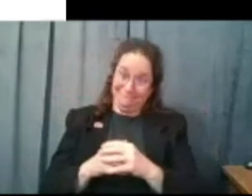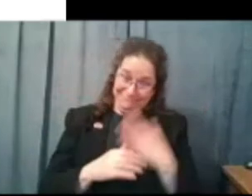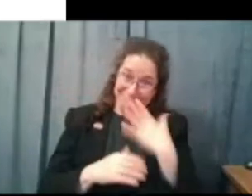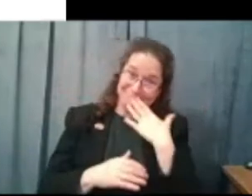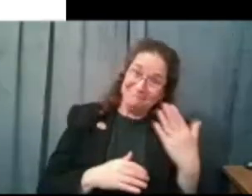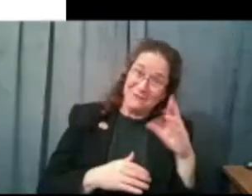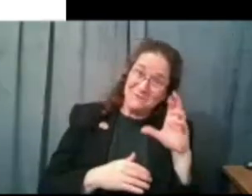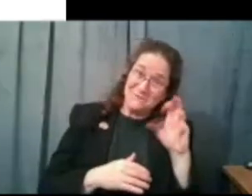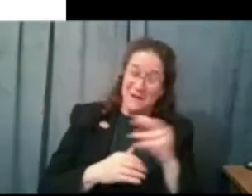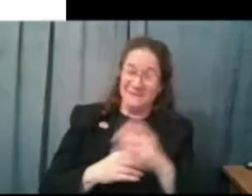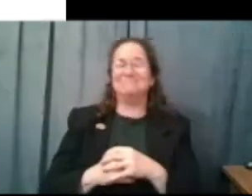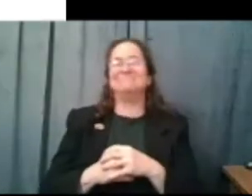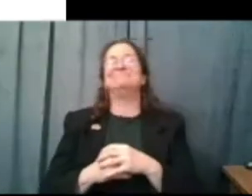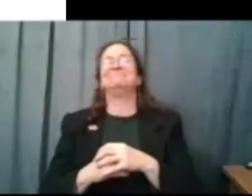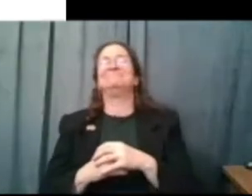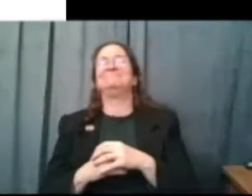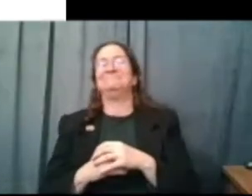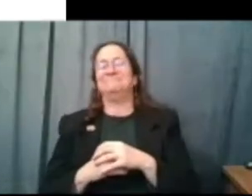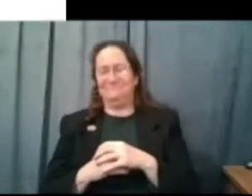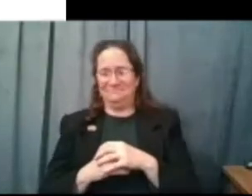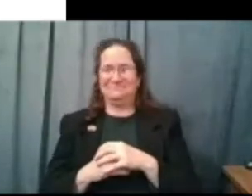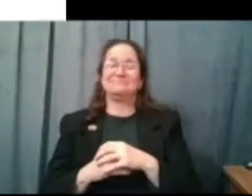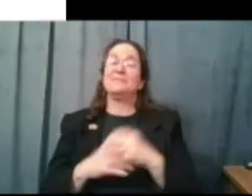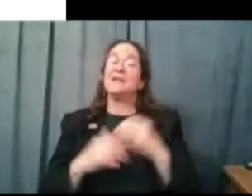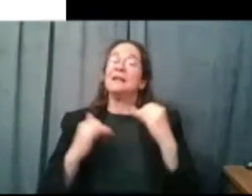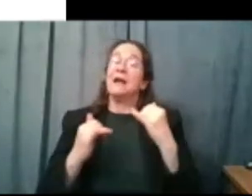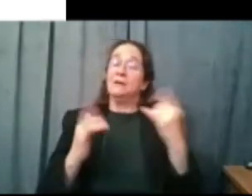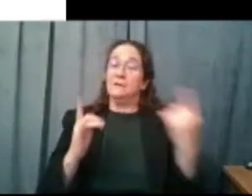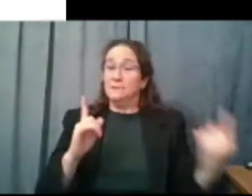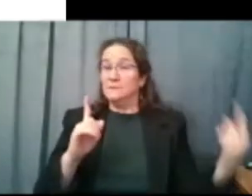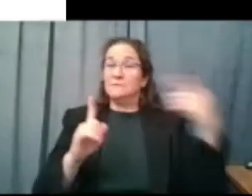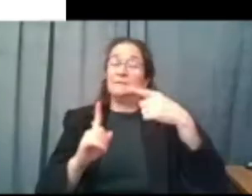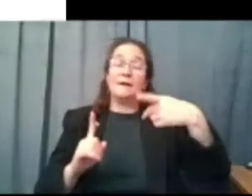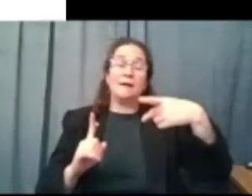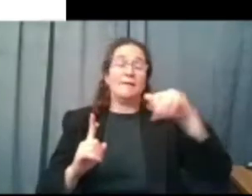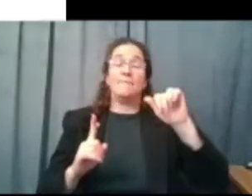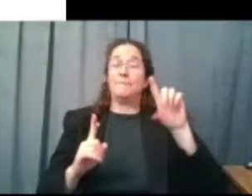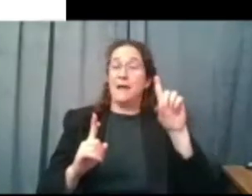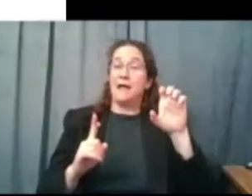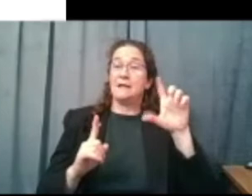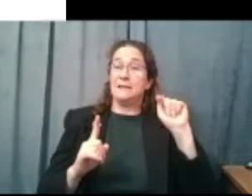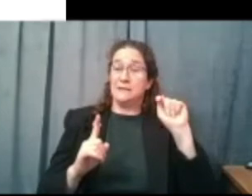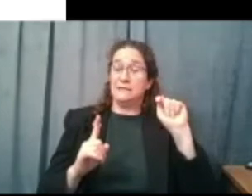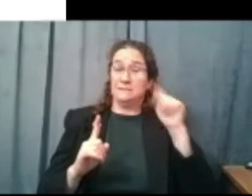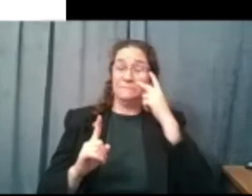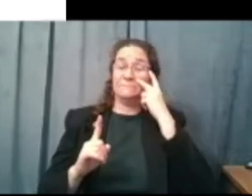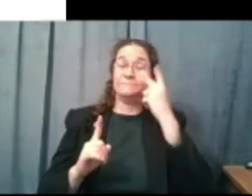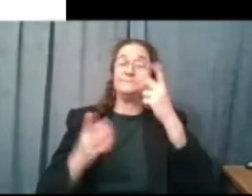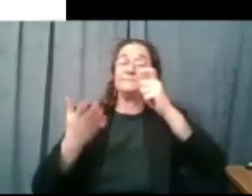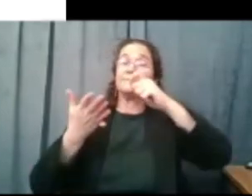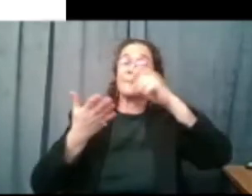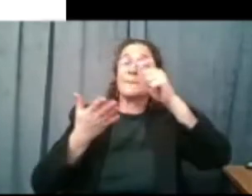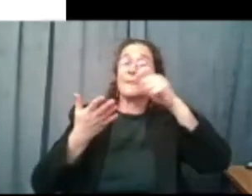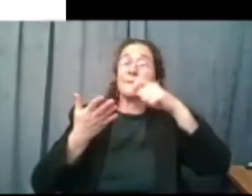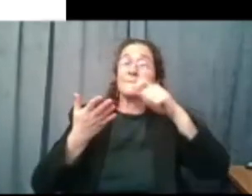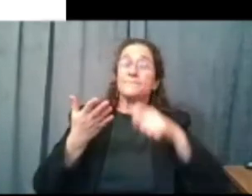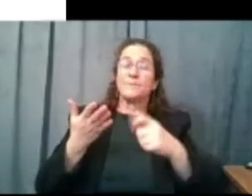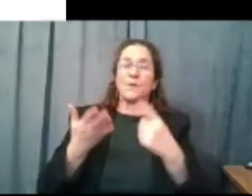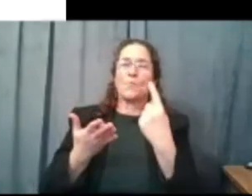So you can go to the Padlet and one of the checklist that I created for you today is looking at graduation